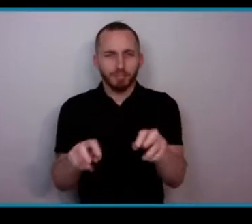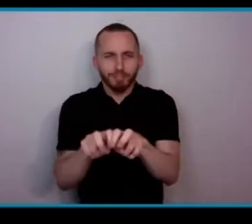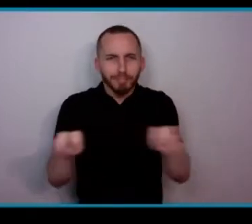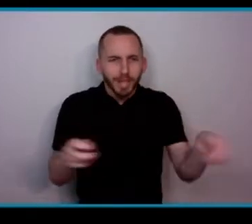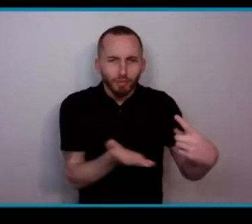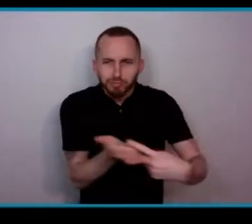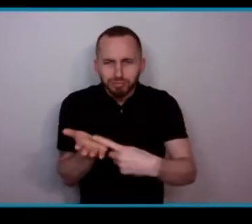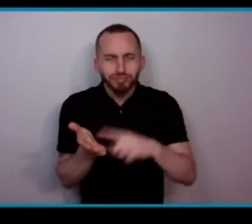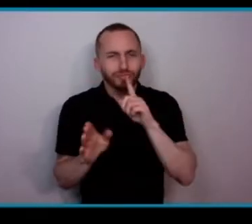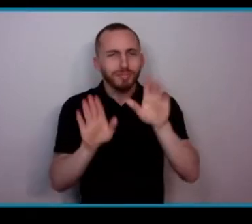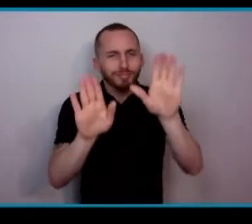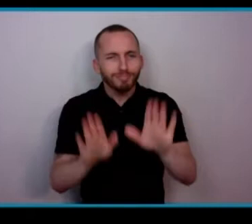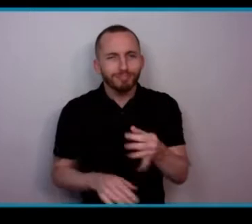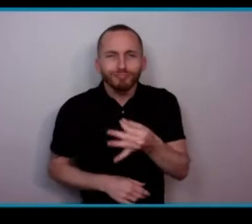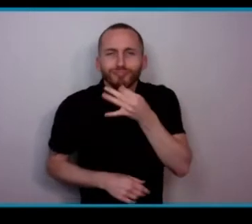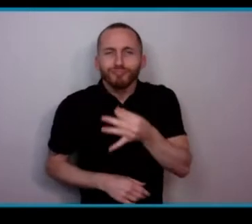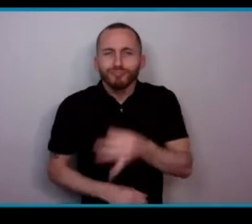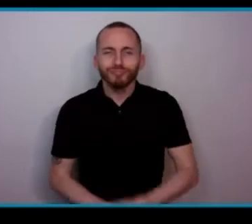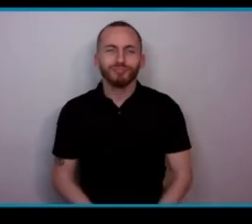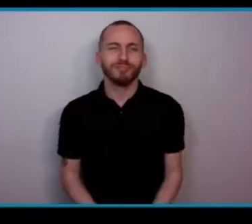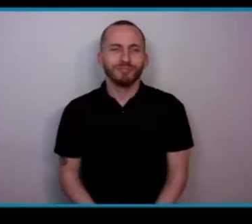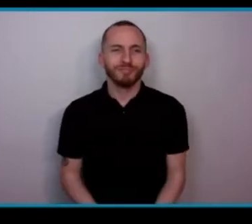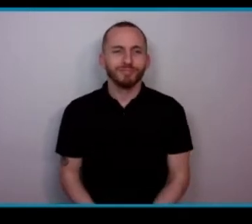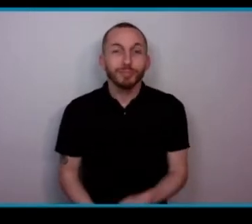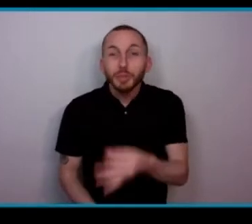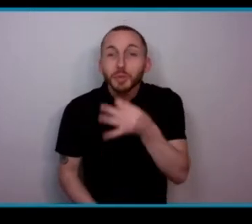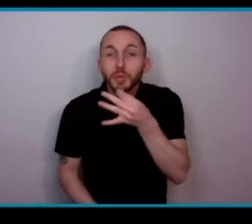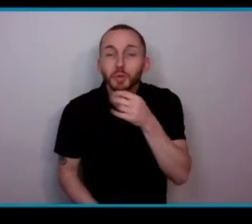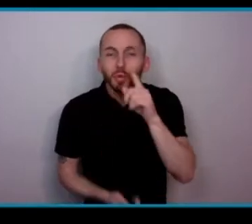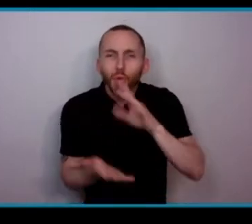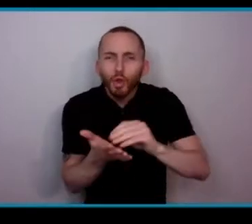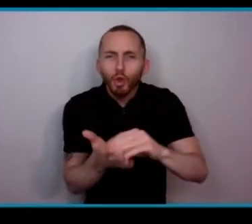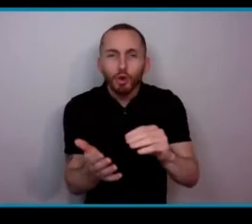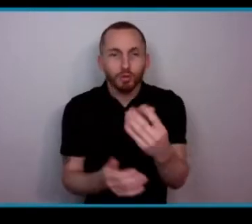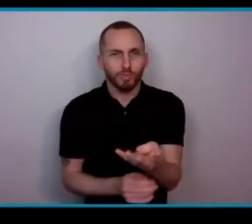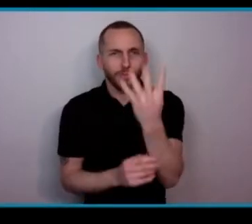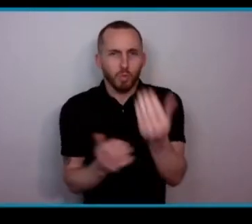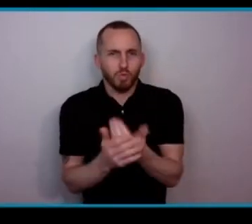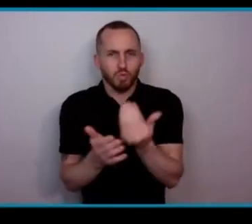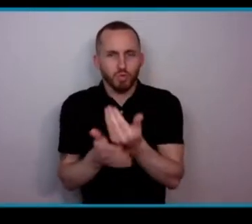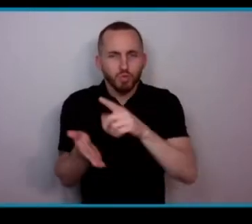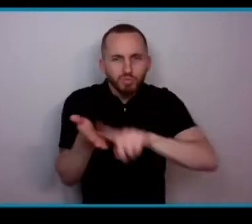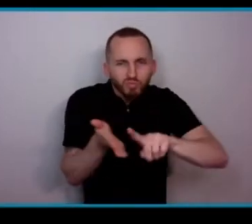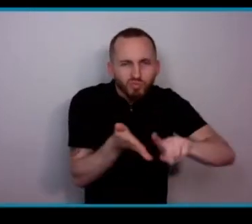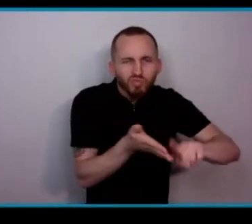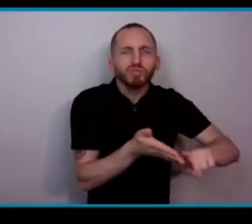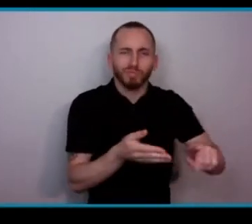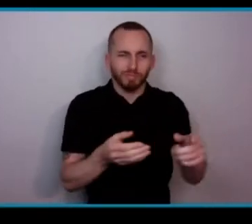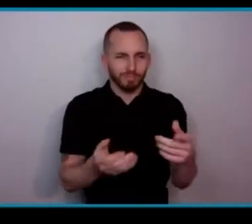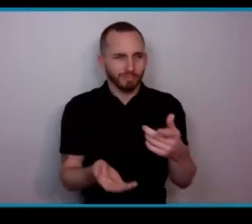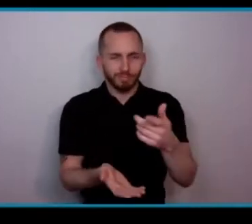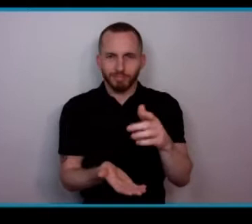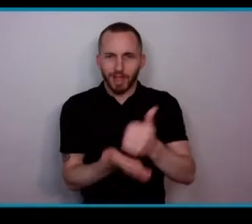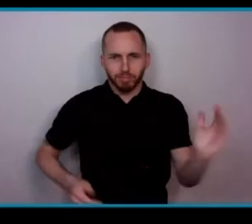In a moment we'll learn about four new studies that mark a deliberate expansion of our creative of our clinical research capacity within Creative Forces.